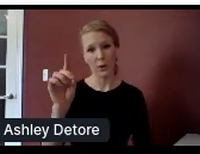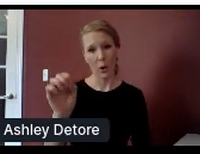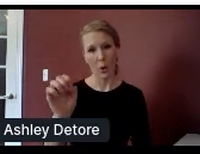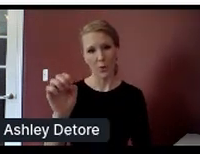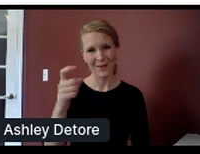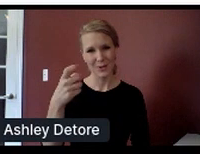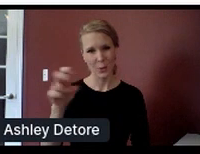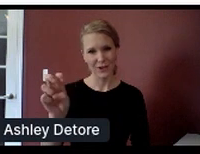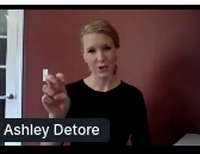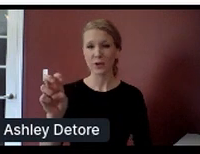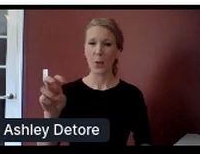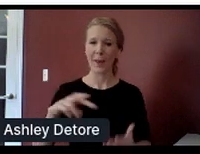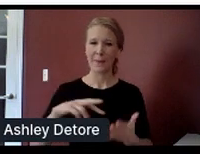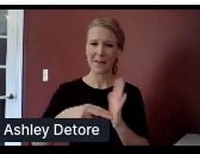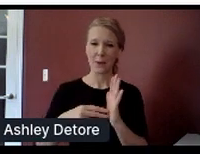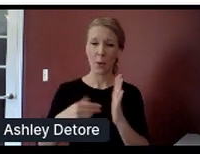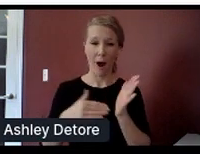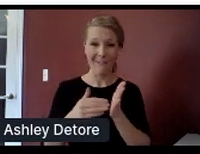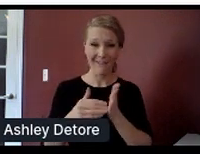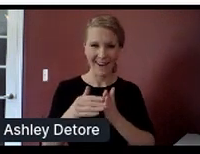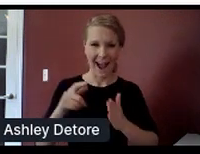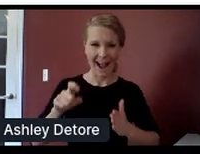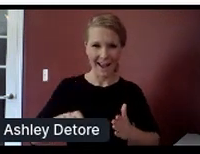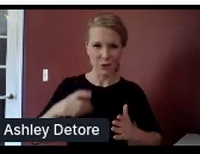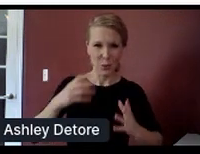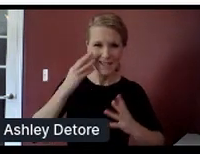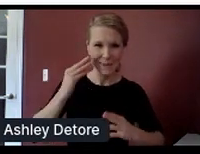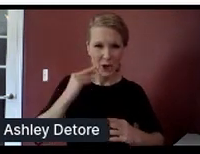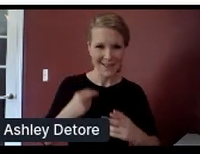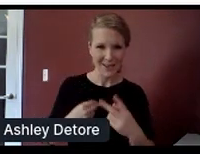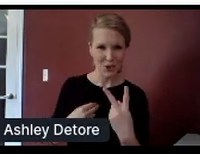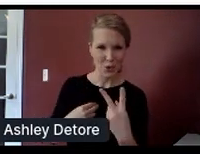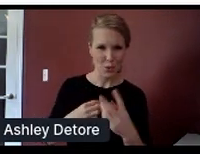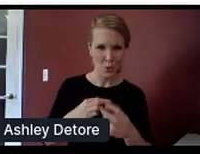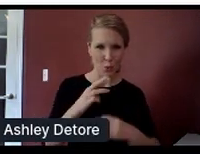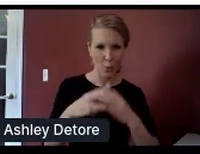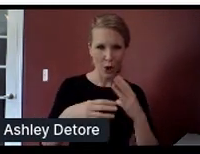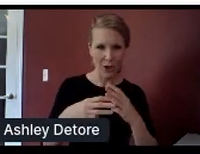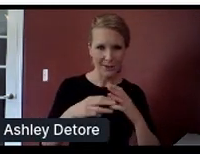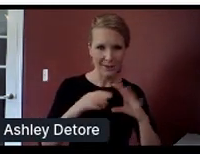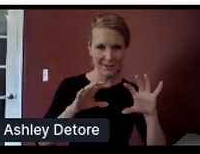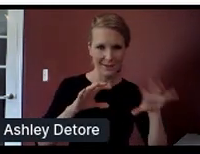oftentimes. I have to adjust the way that I talk to ensure that people